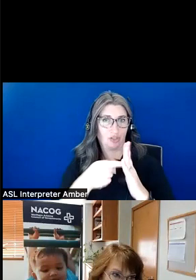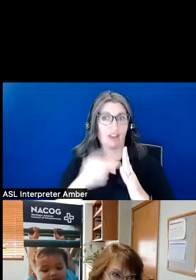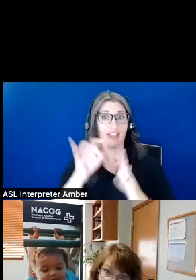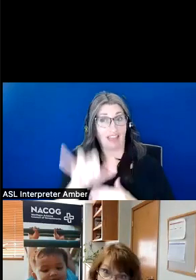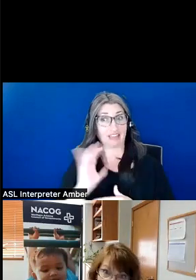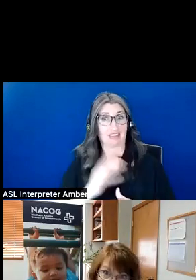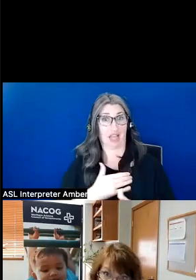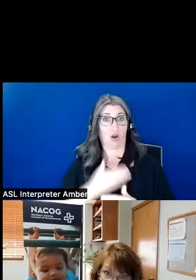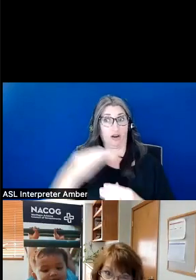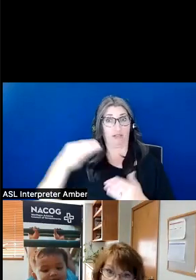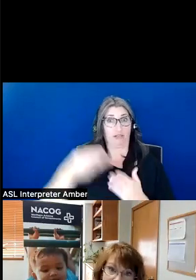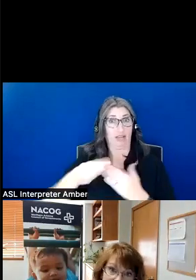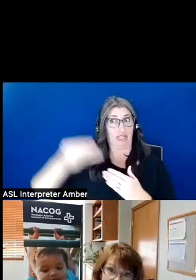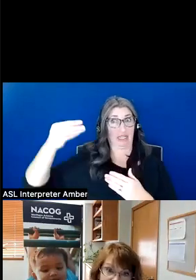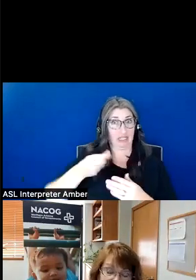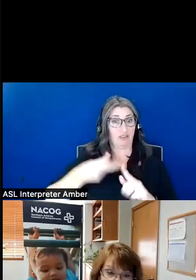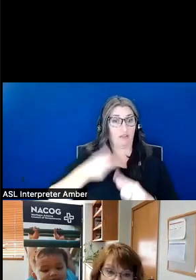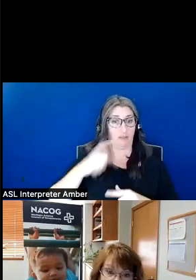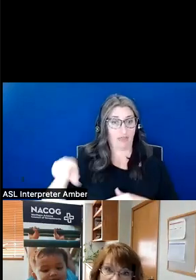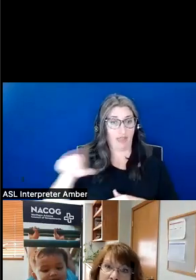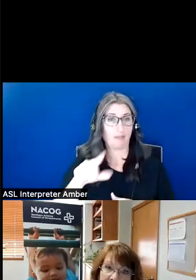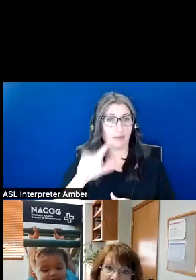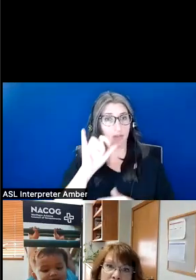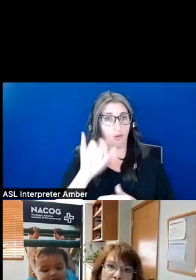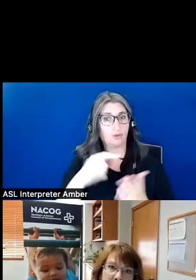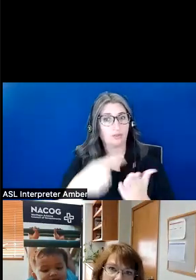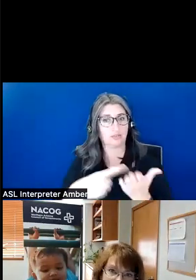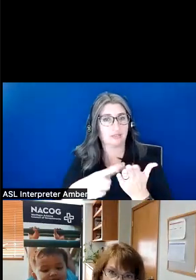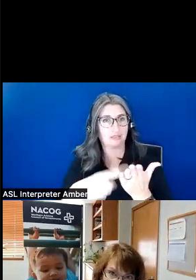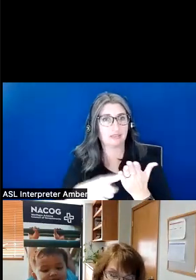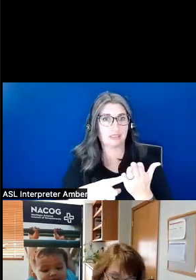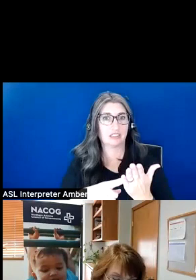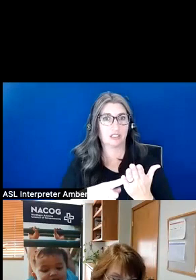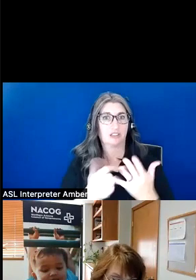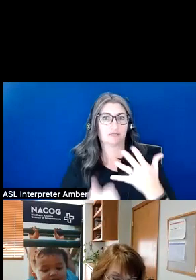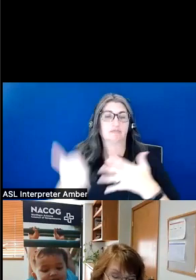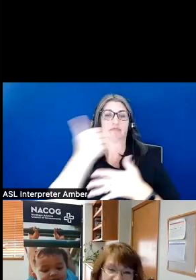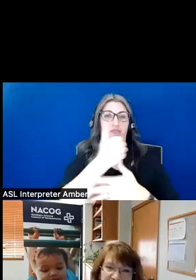So, some of these benchmarks that have been discussed are issued from Office of Head Start.